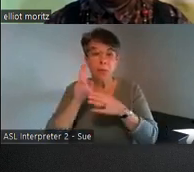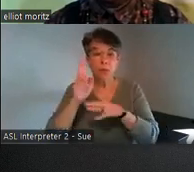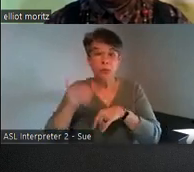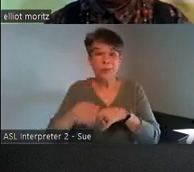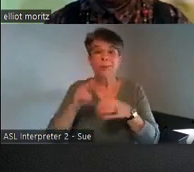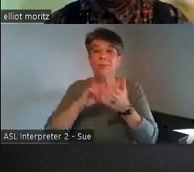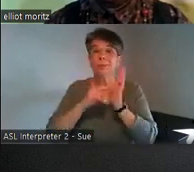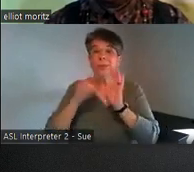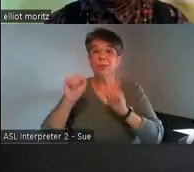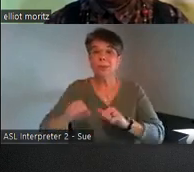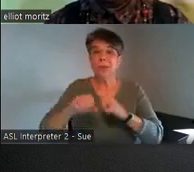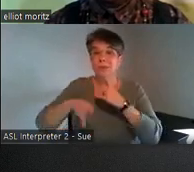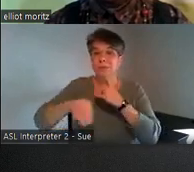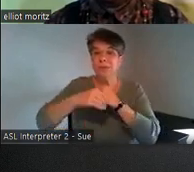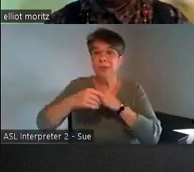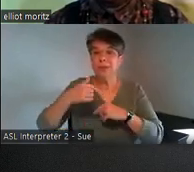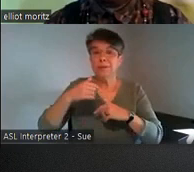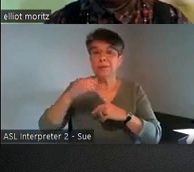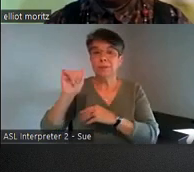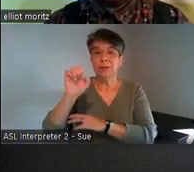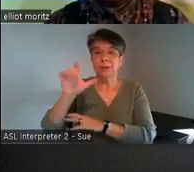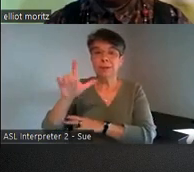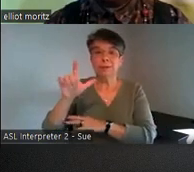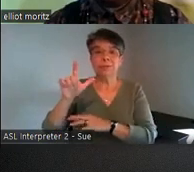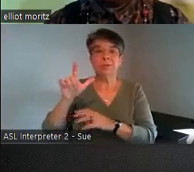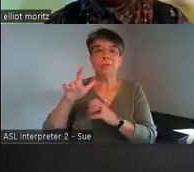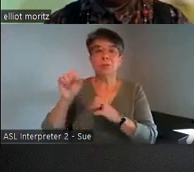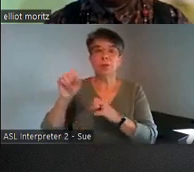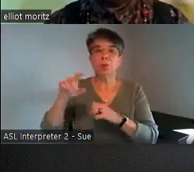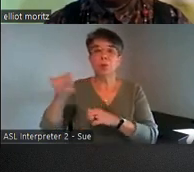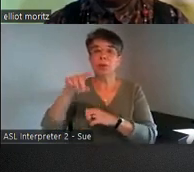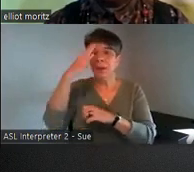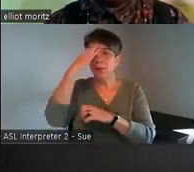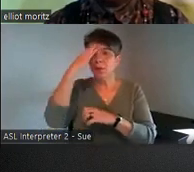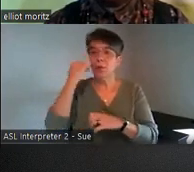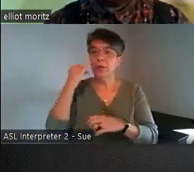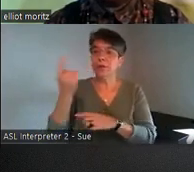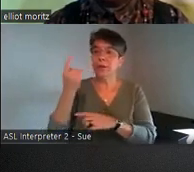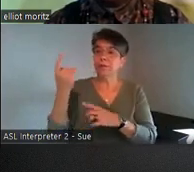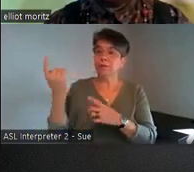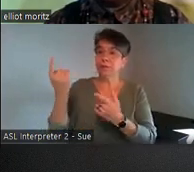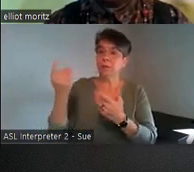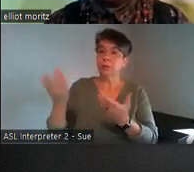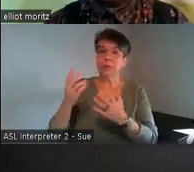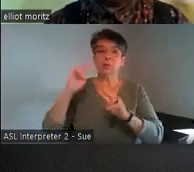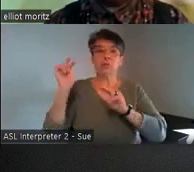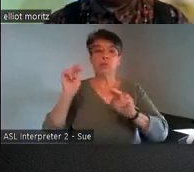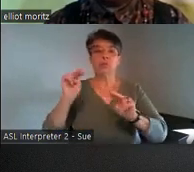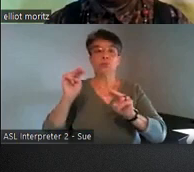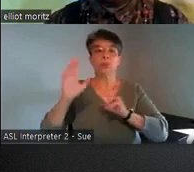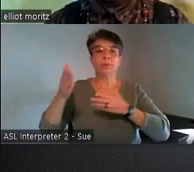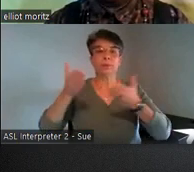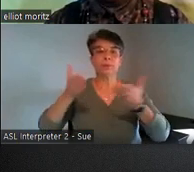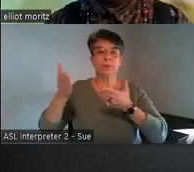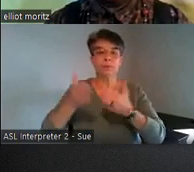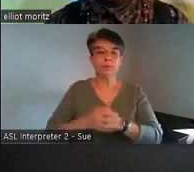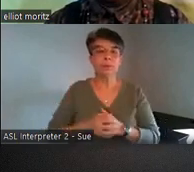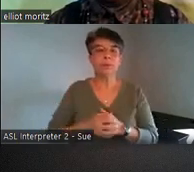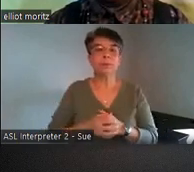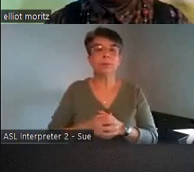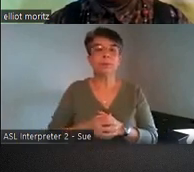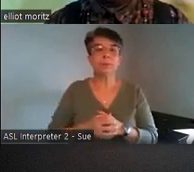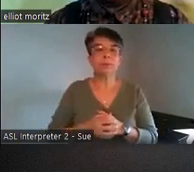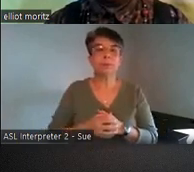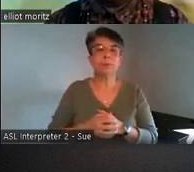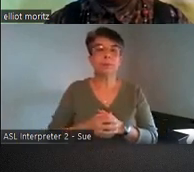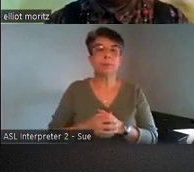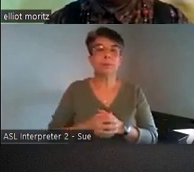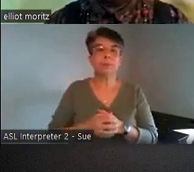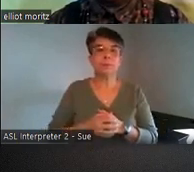ASL just so they have an idea of uh whom they're there they're uh addressing they could speak out